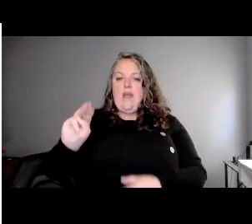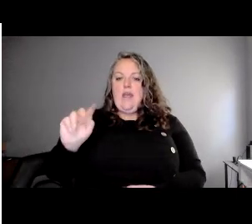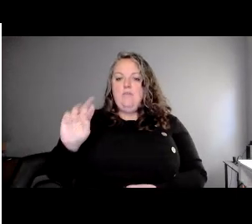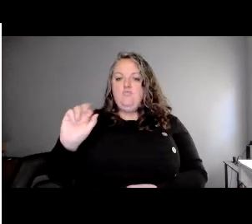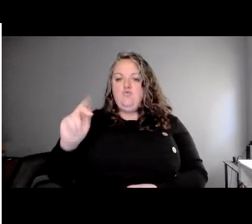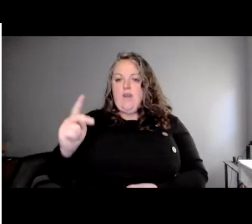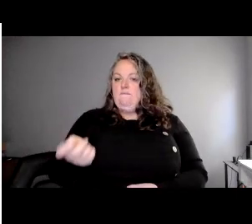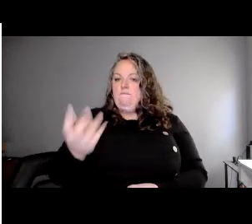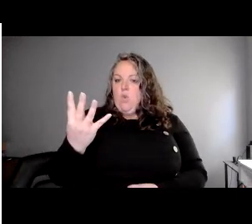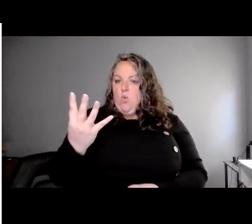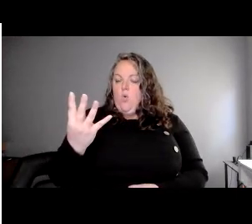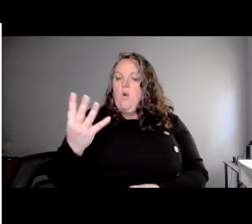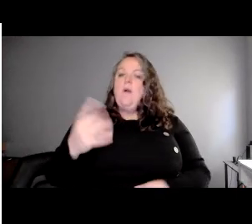Um, but I'd love to hear the comment.